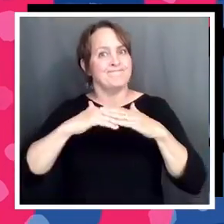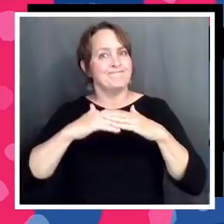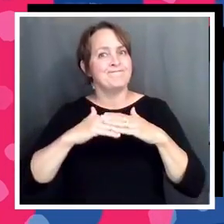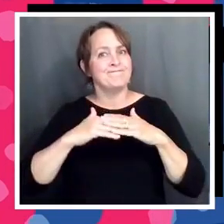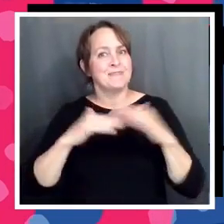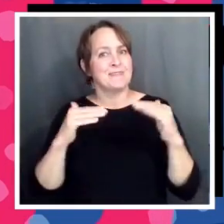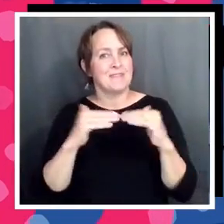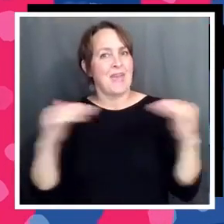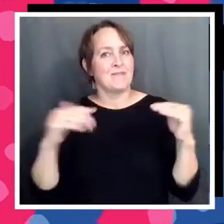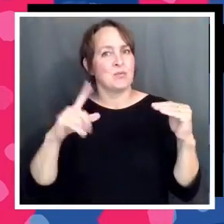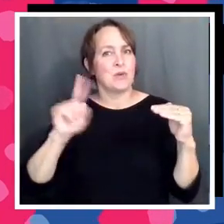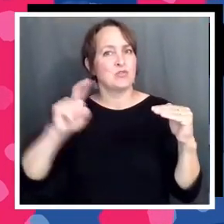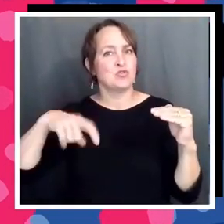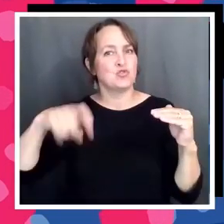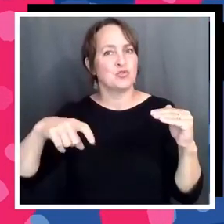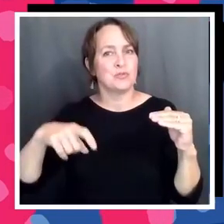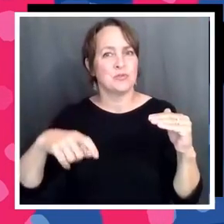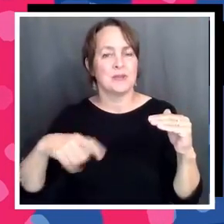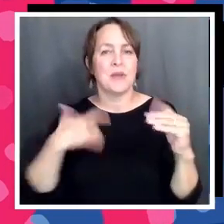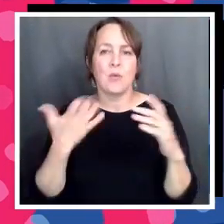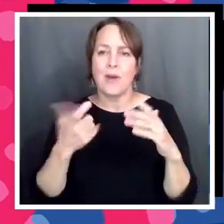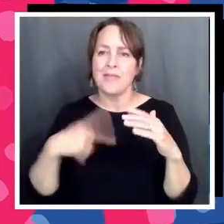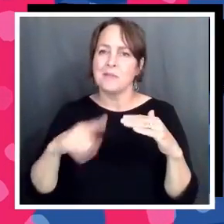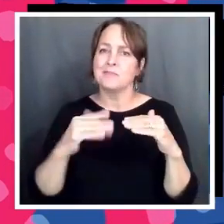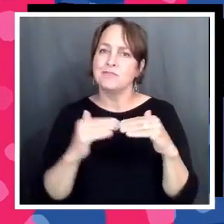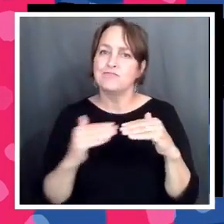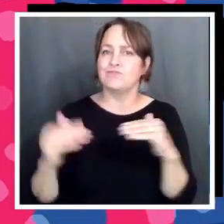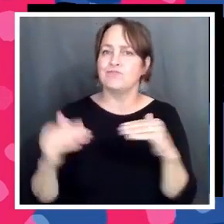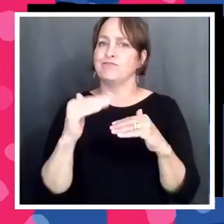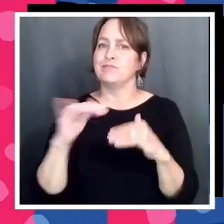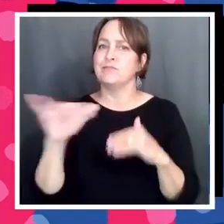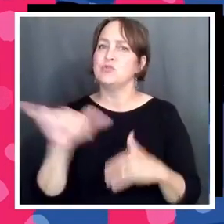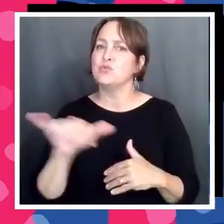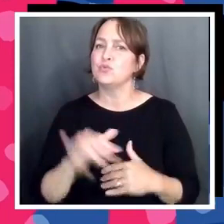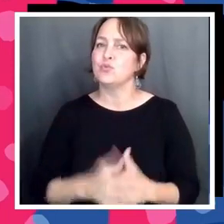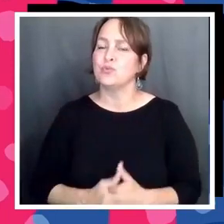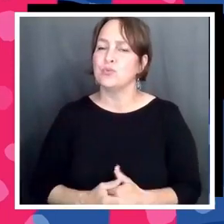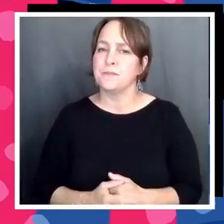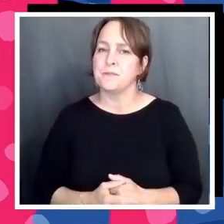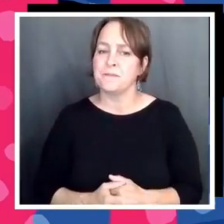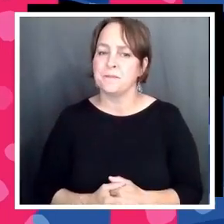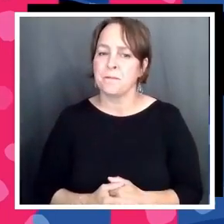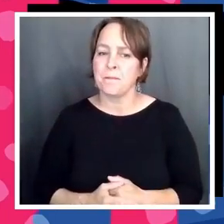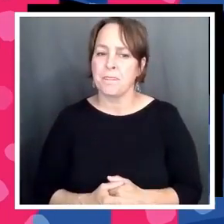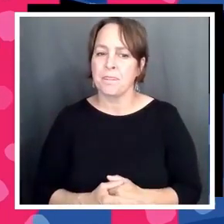MONTH. MY HUSBAND AND I WERE VERY ADAMANT ABOUT EDUCATION AND SCHOOLING AND WE ARE VERY